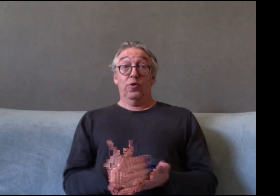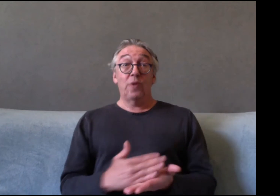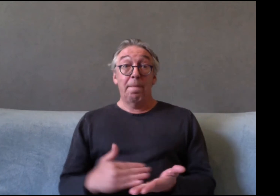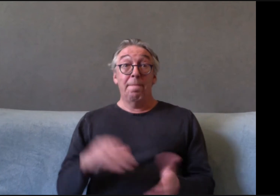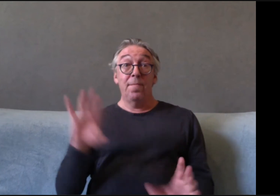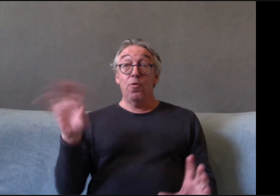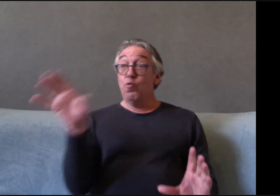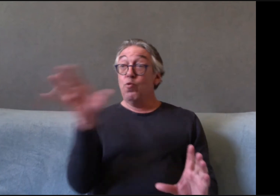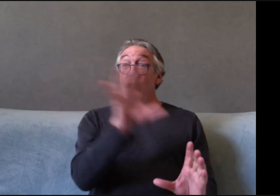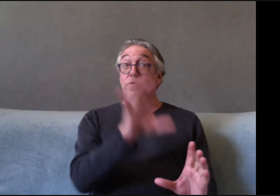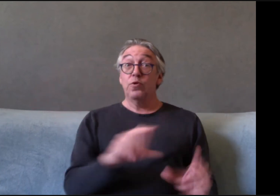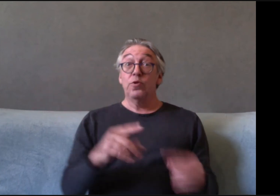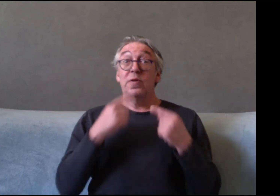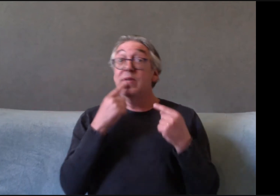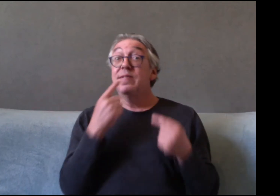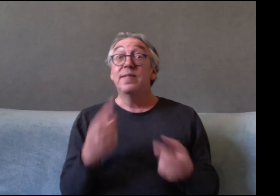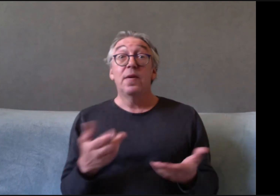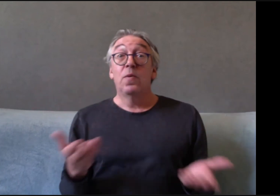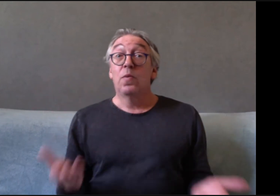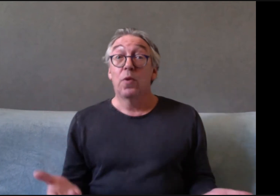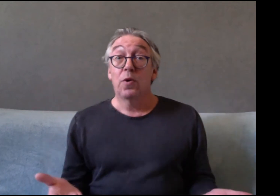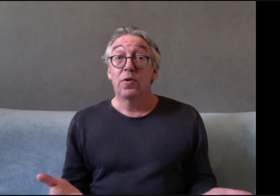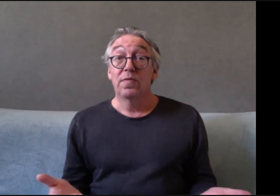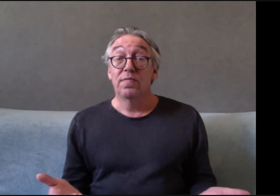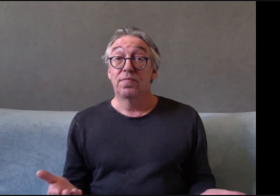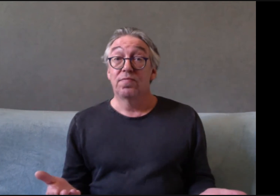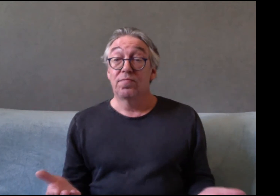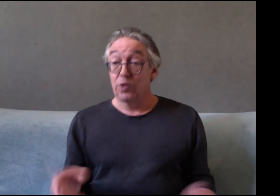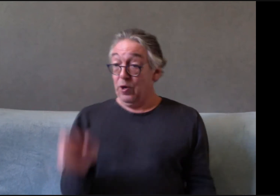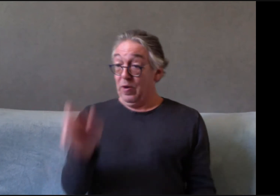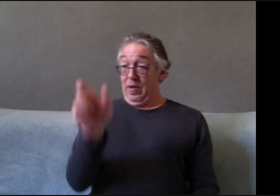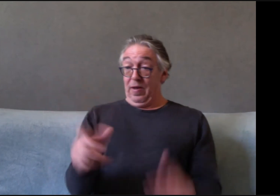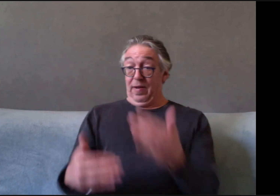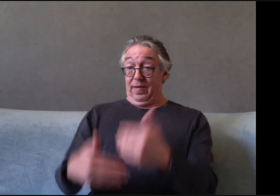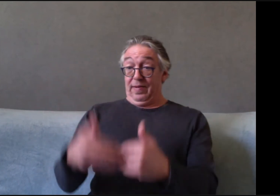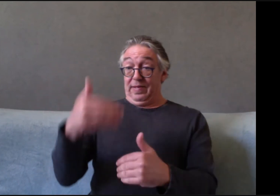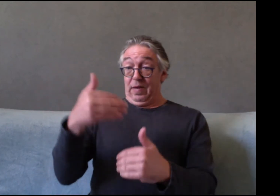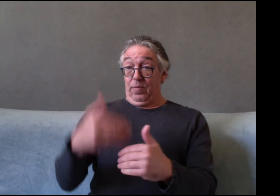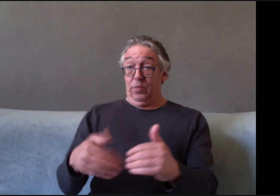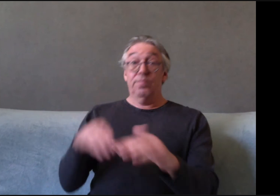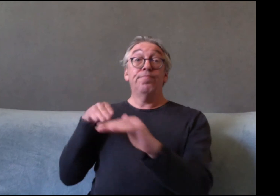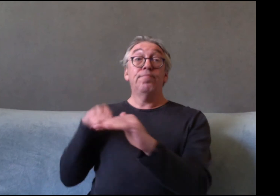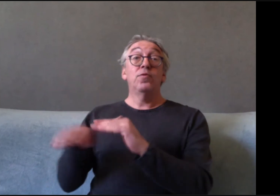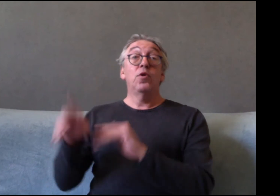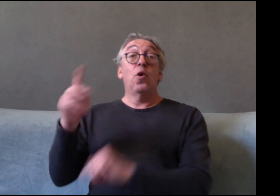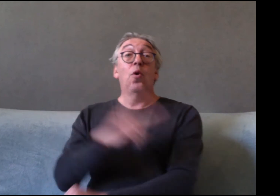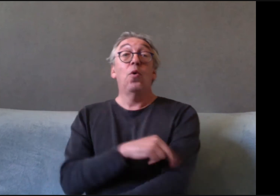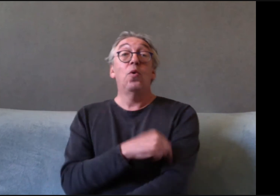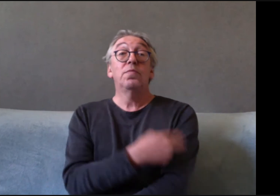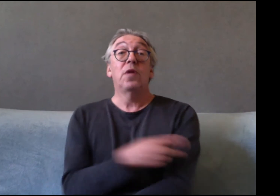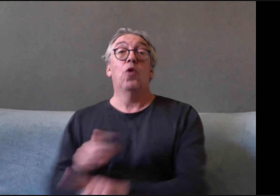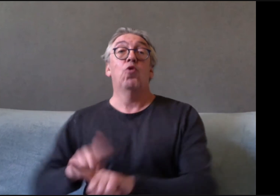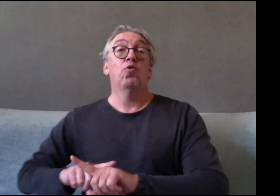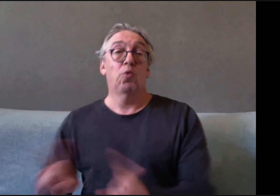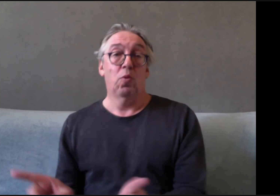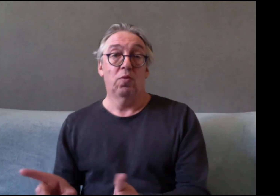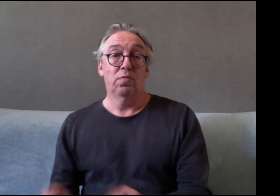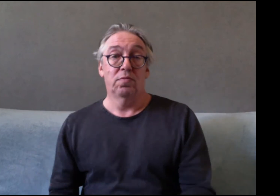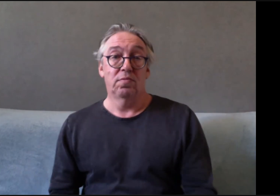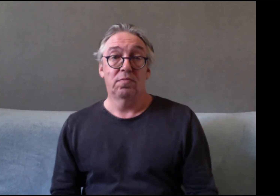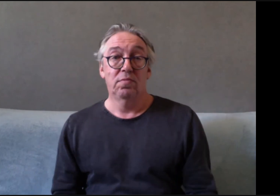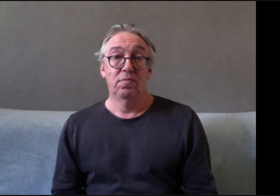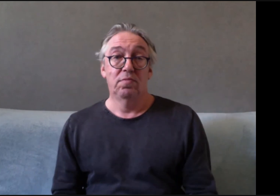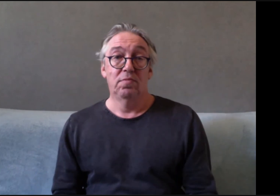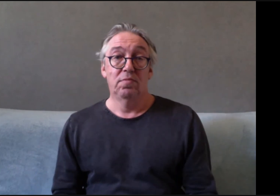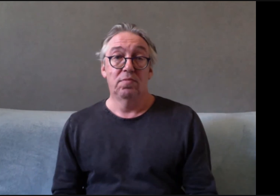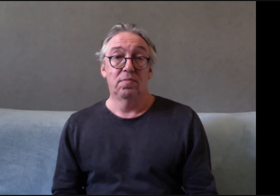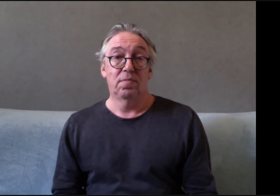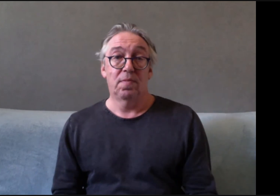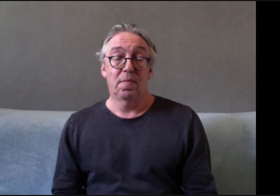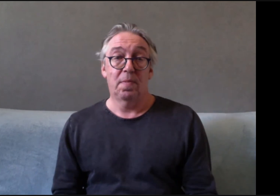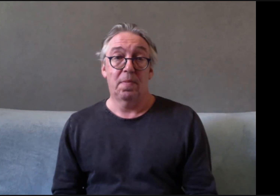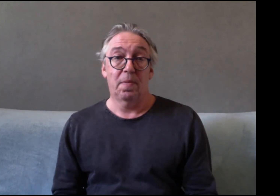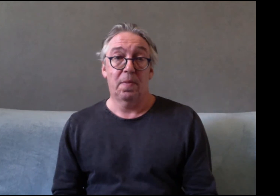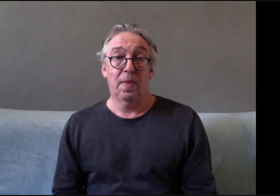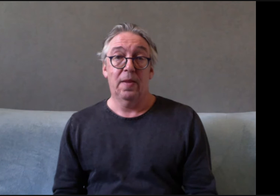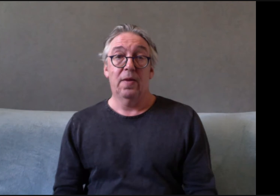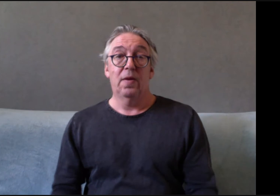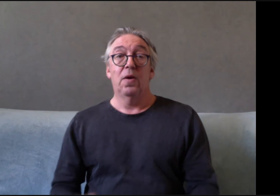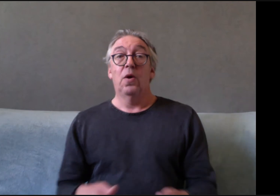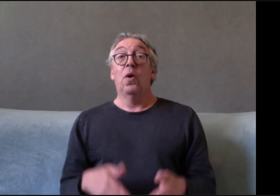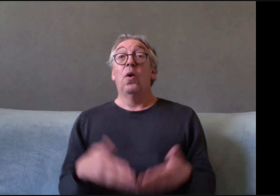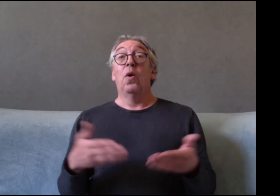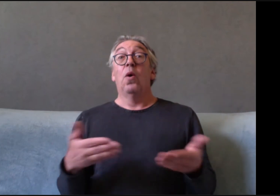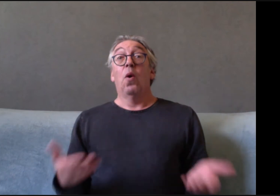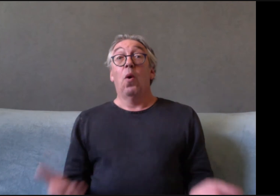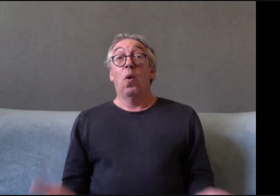some regional governments can't accept in hospitals people over 80 years old.